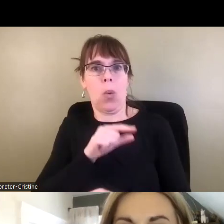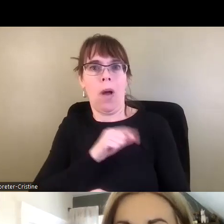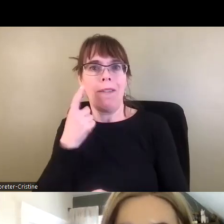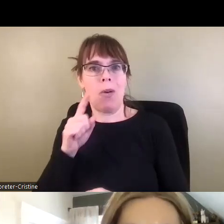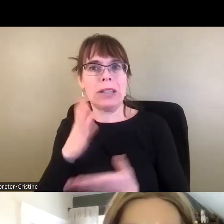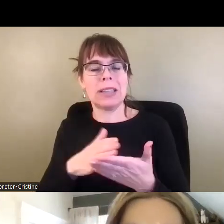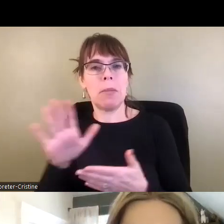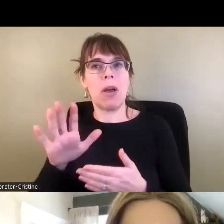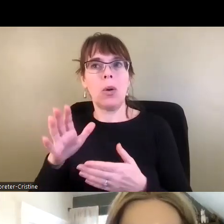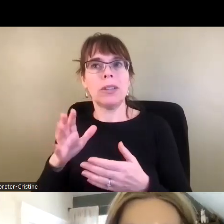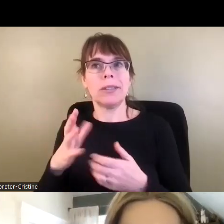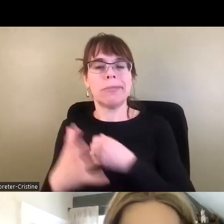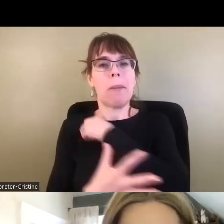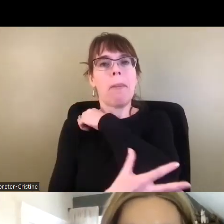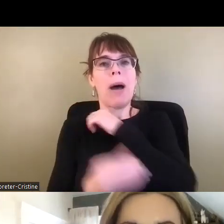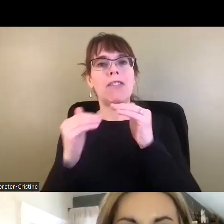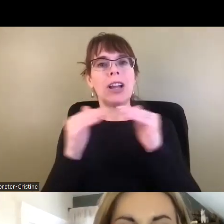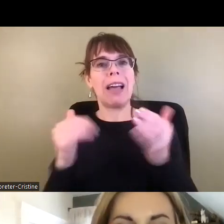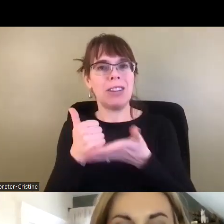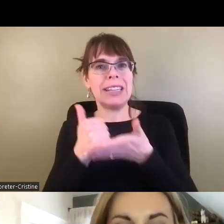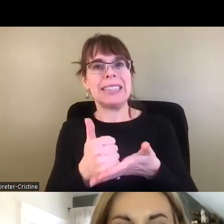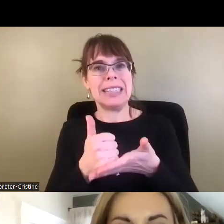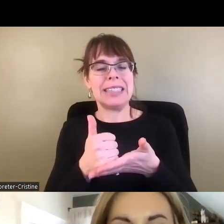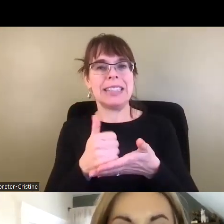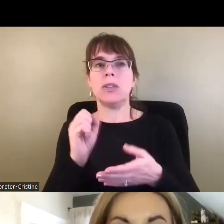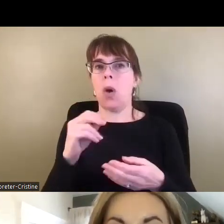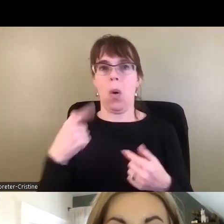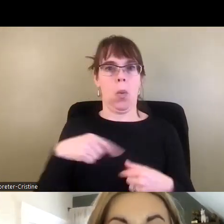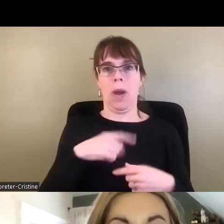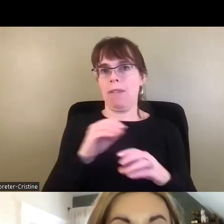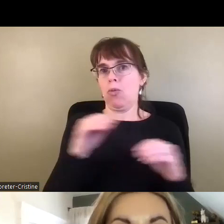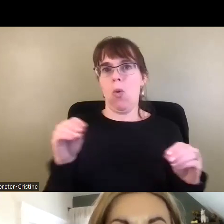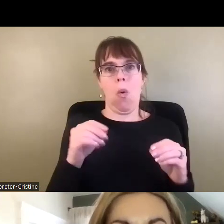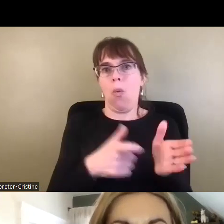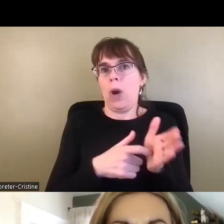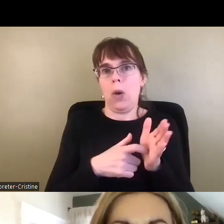poverty level, equation level assistance. So we are essentially in a position where